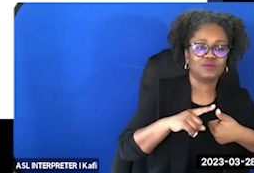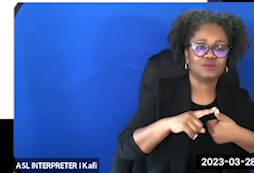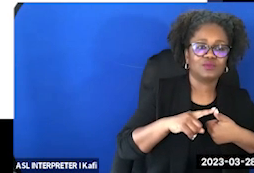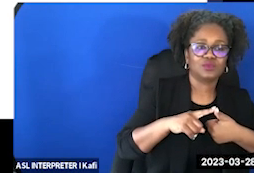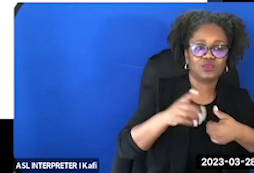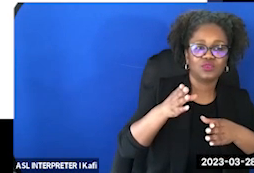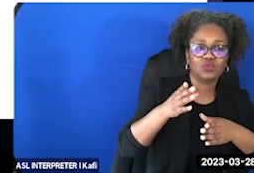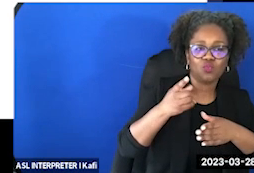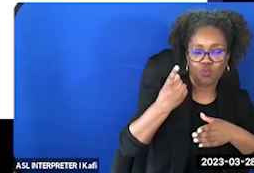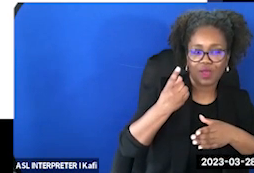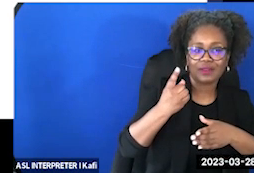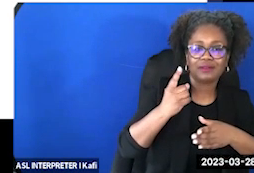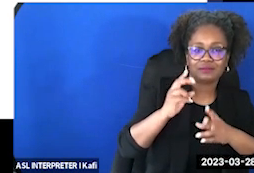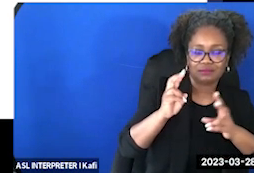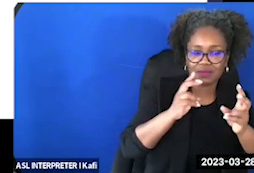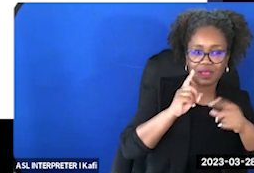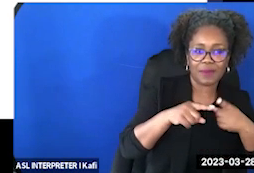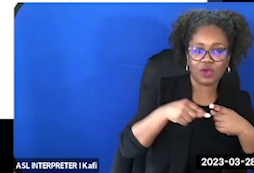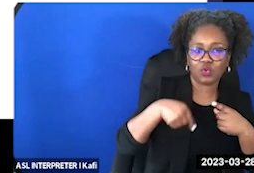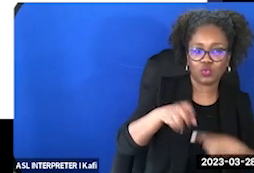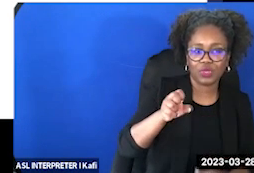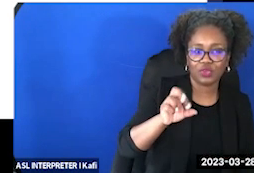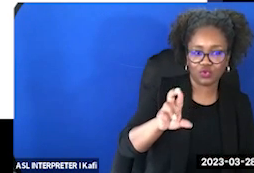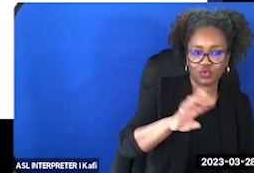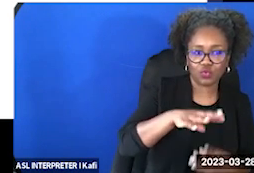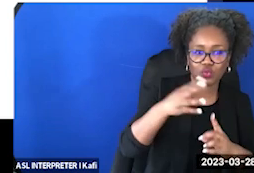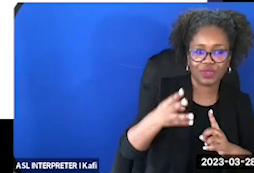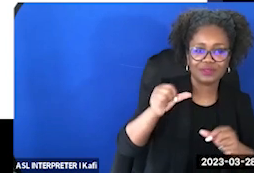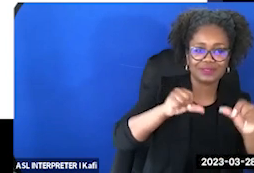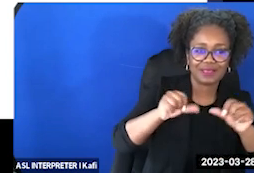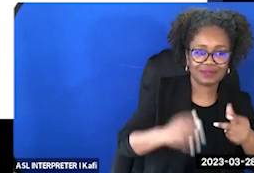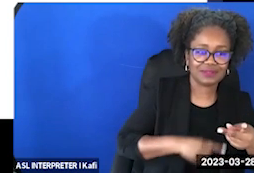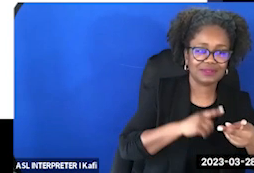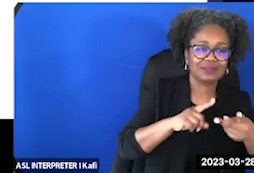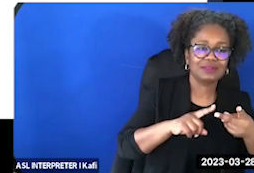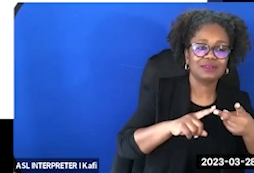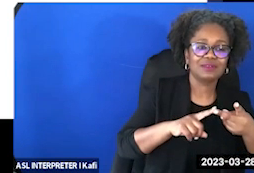Debbie Stine, Science & Technology Policy Academy: protecting black women against health ailments from endocrine disrupting chemicals